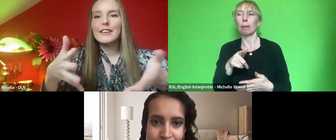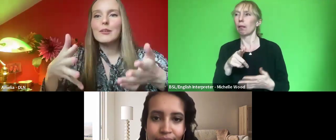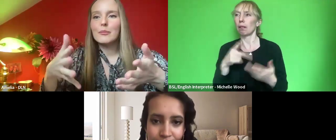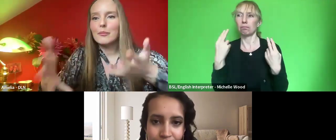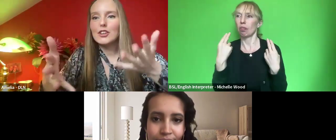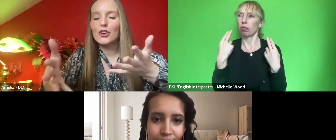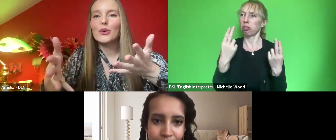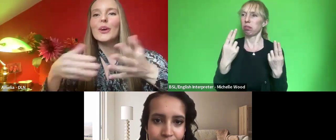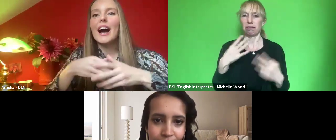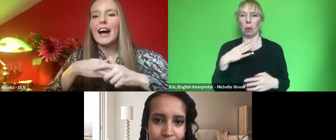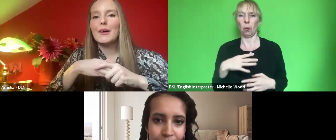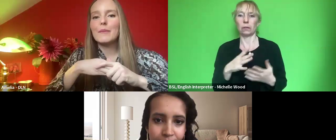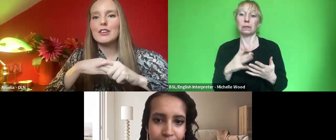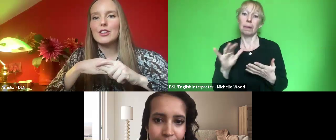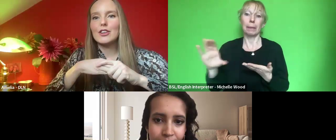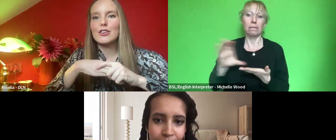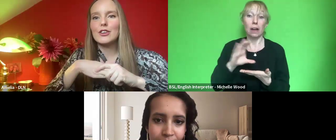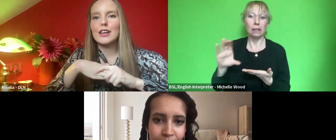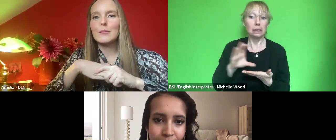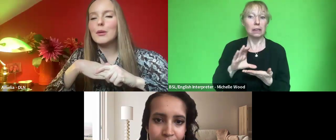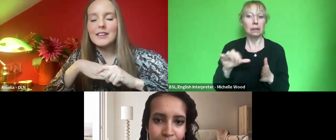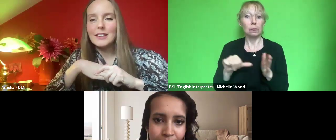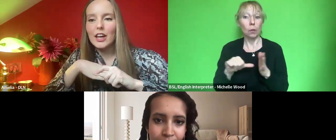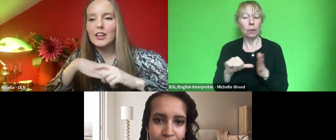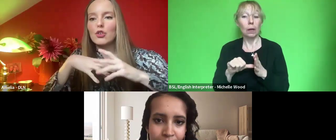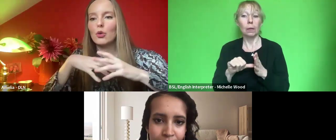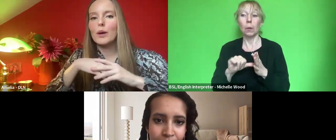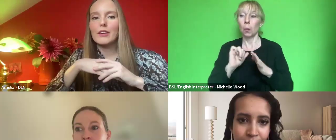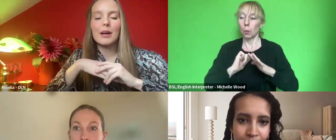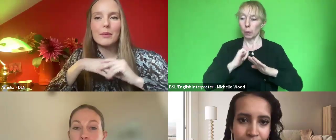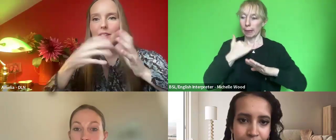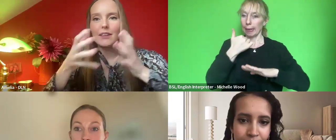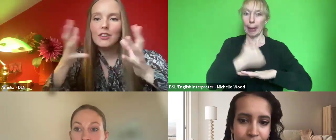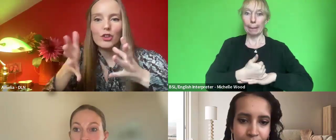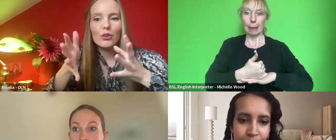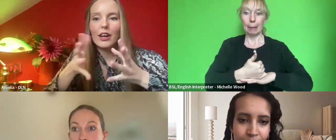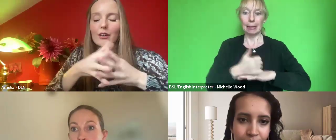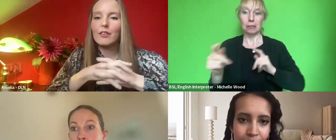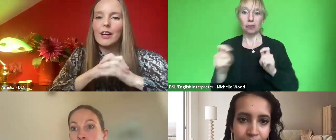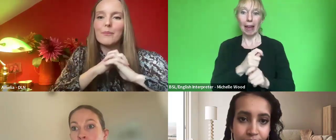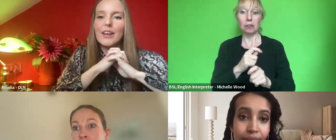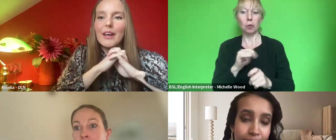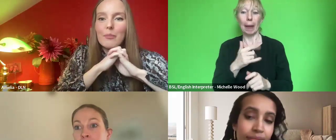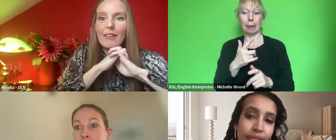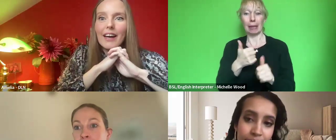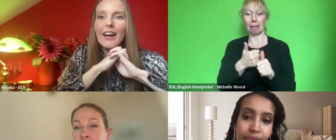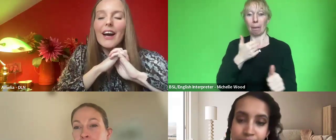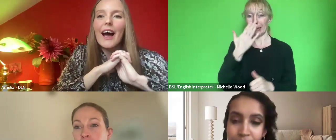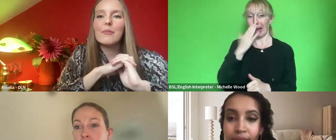a funding issue to, to implementing the change, or whether it might be an attitude kind of barrier